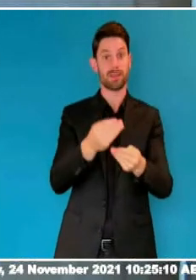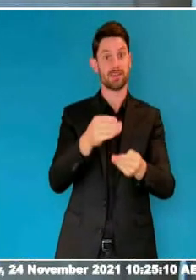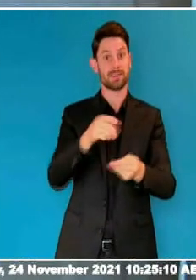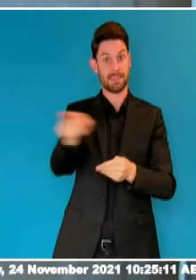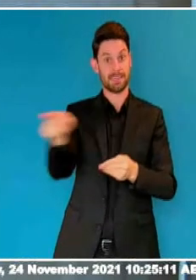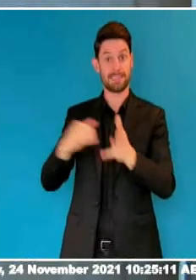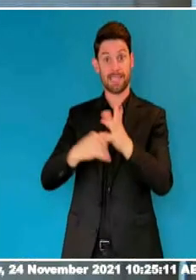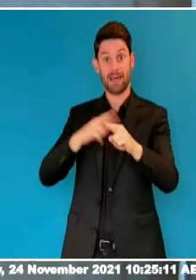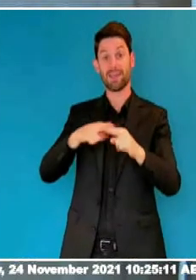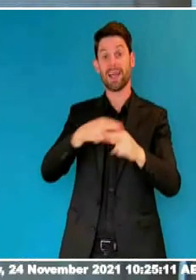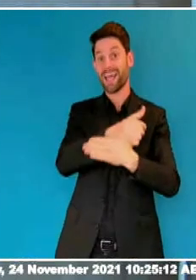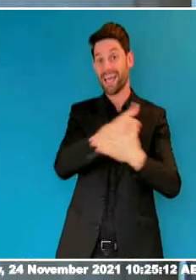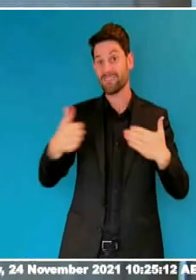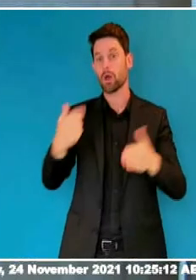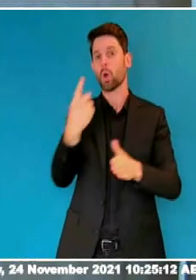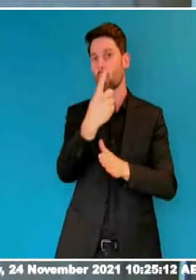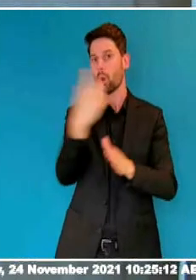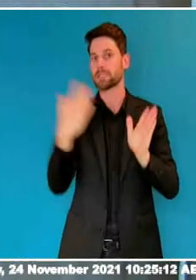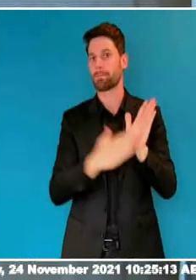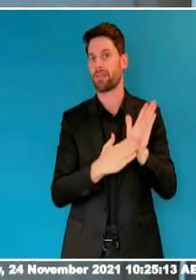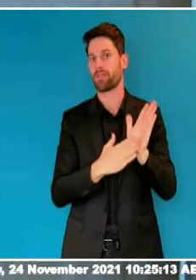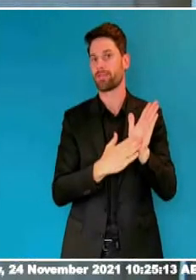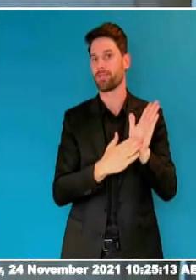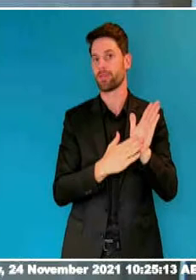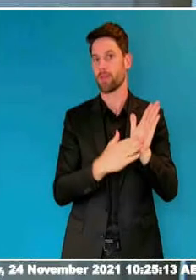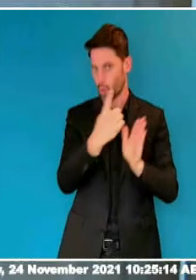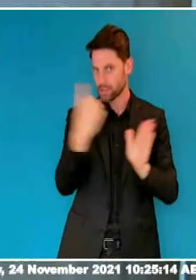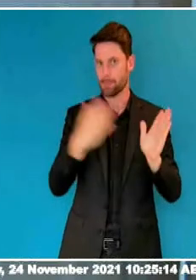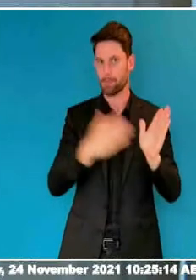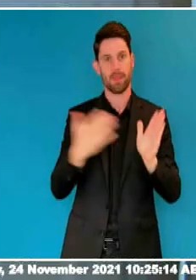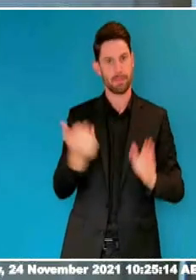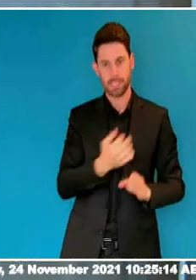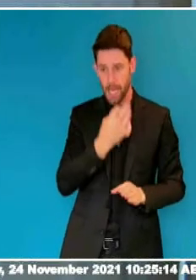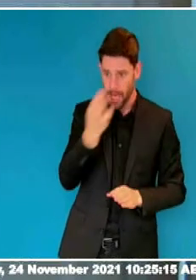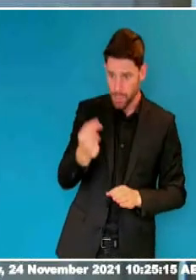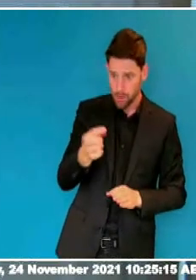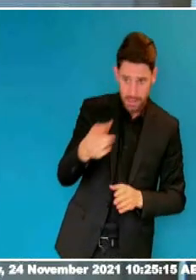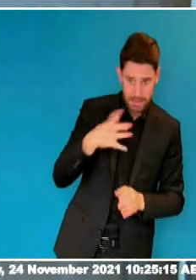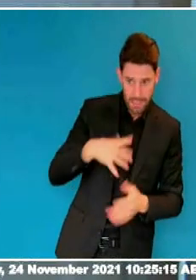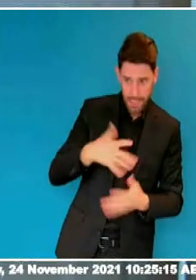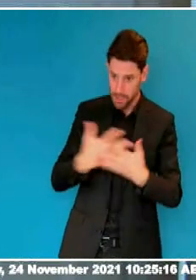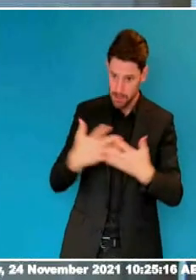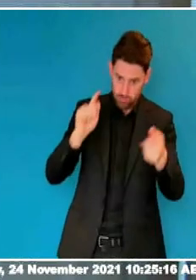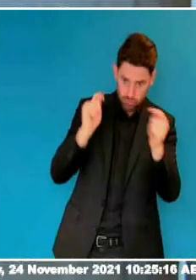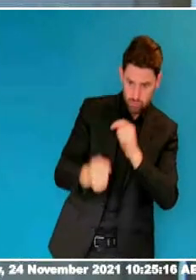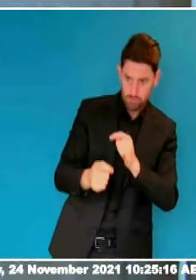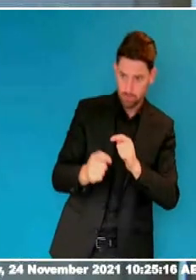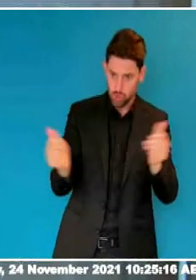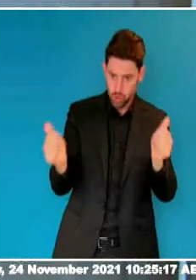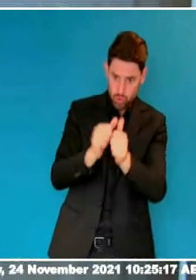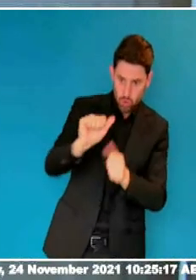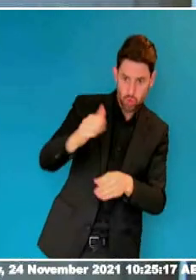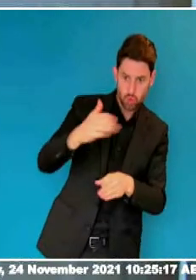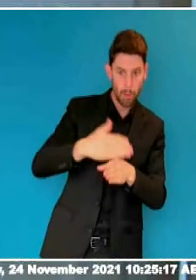adjustment to assist them to perform the tasks and requirements of their job. That's correct.